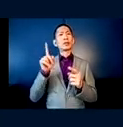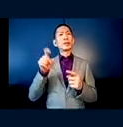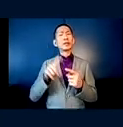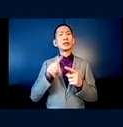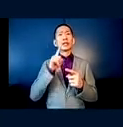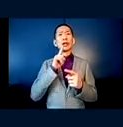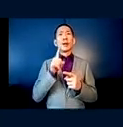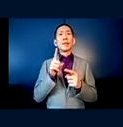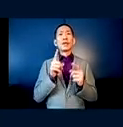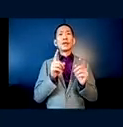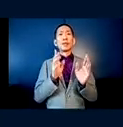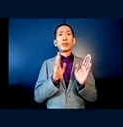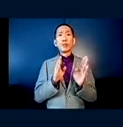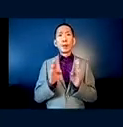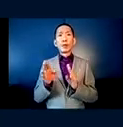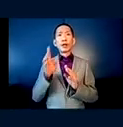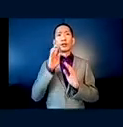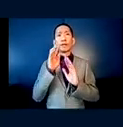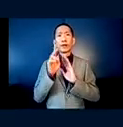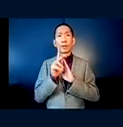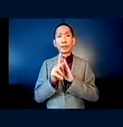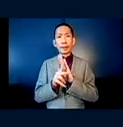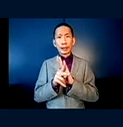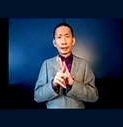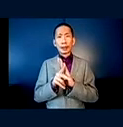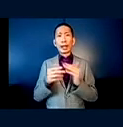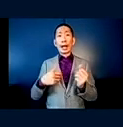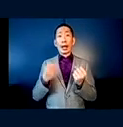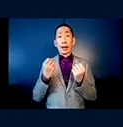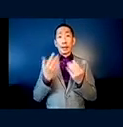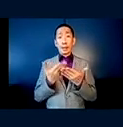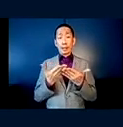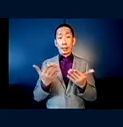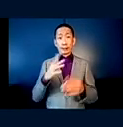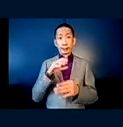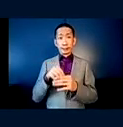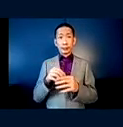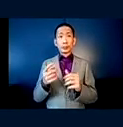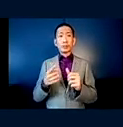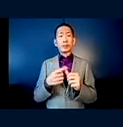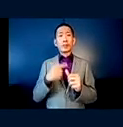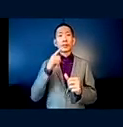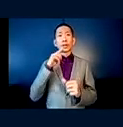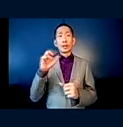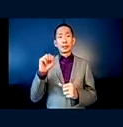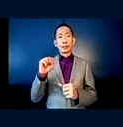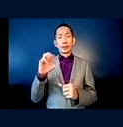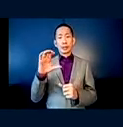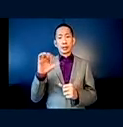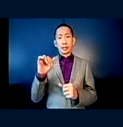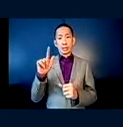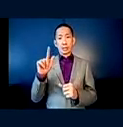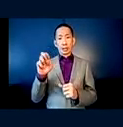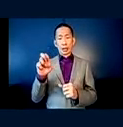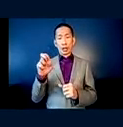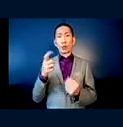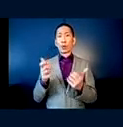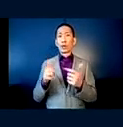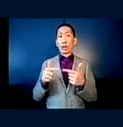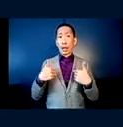WAS ALWAYS MEANT TO BE A PREPARATION FOR POLICY, SO IT HAD A NUMBER OF INGREDIENTS. FIRST IS THE SCALE BECAUSE WE WANTED TO HAVE ALL OF THE